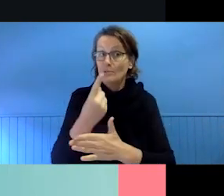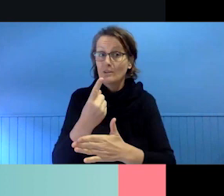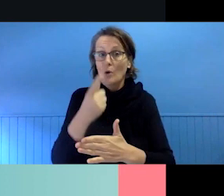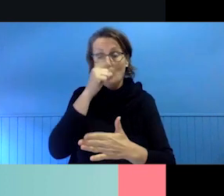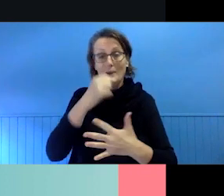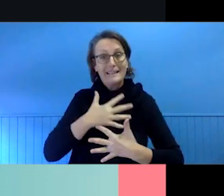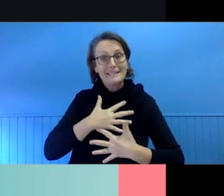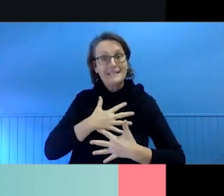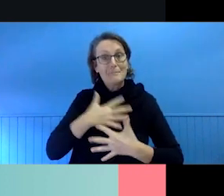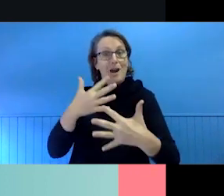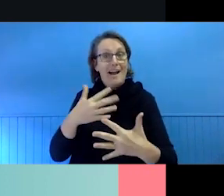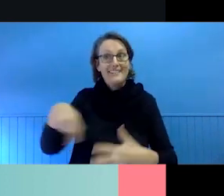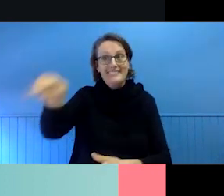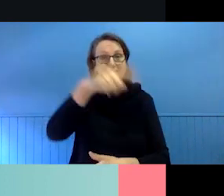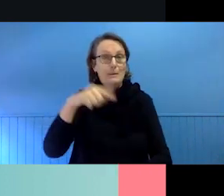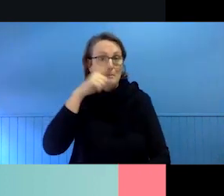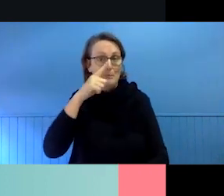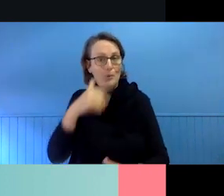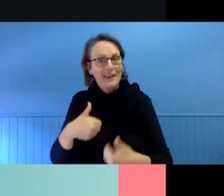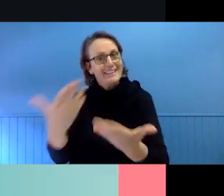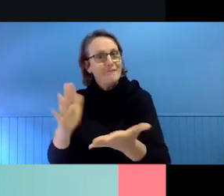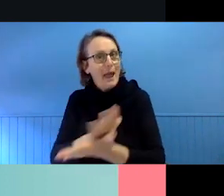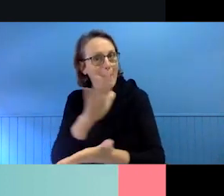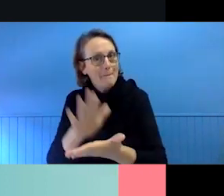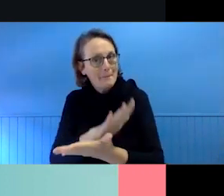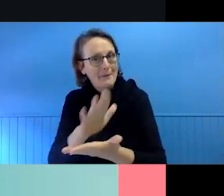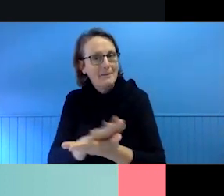delight our audiences. So, while we have this time where we're not doing